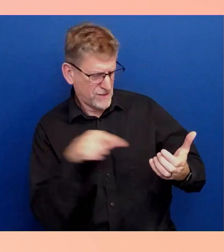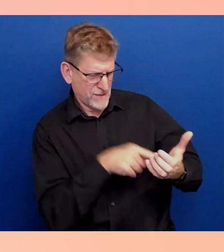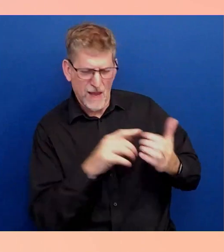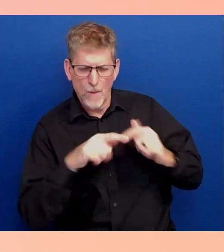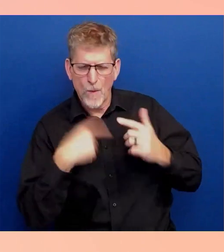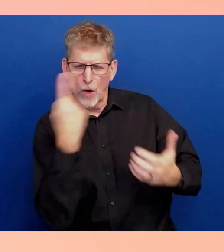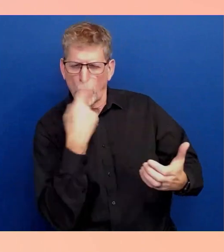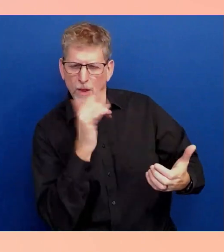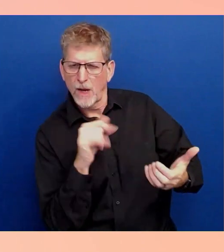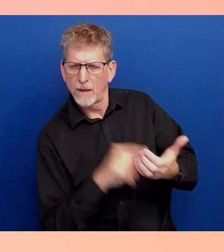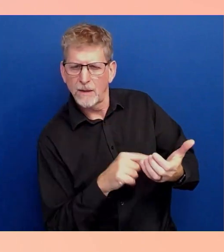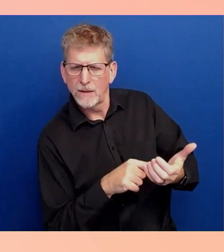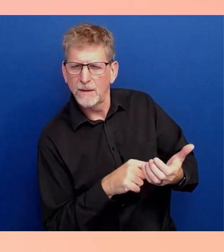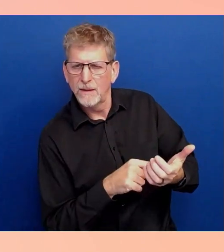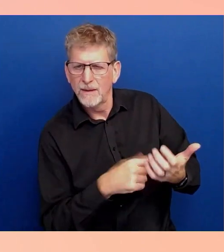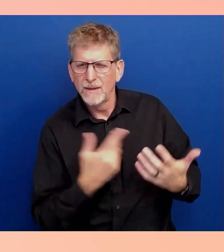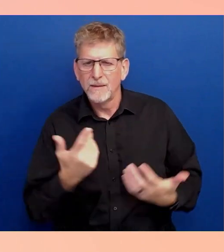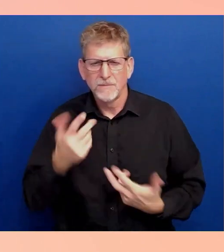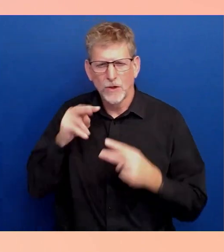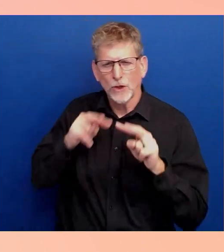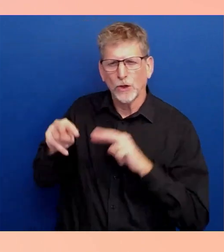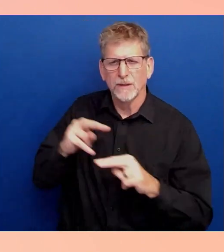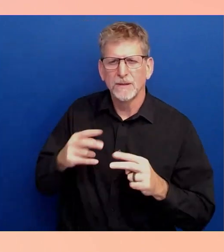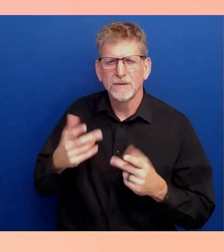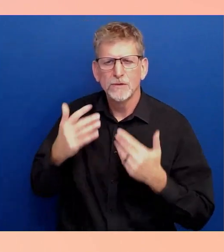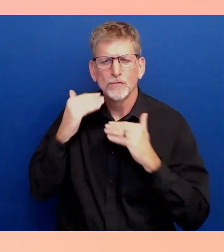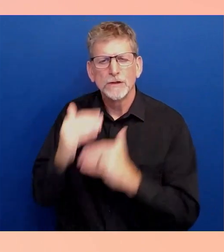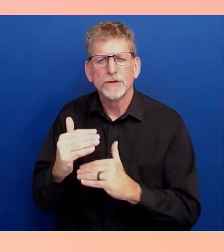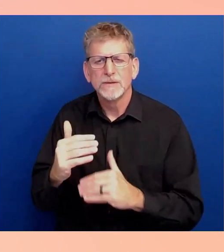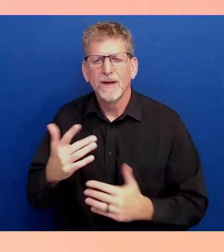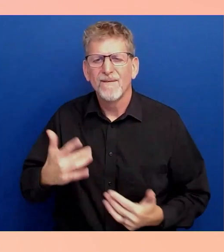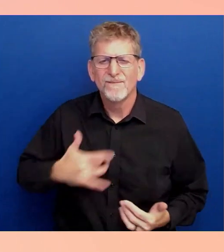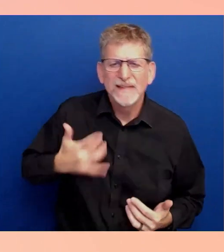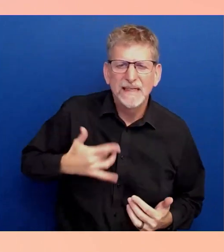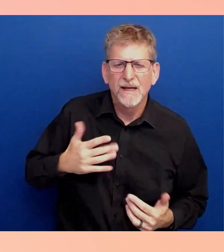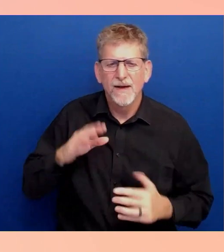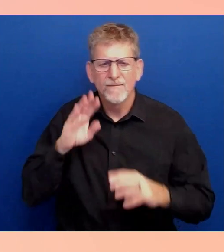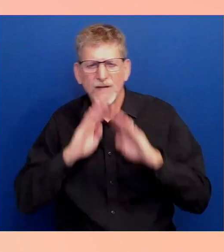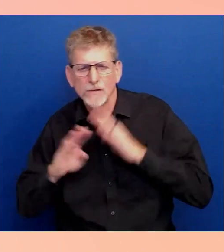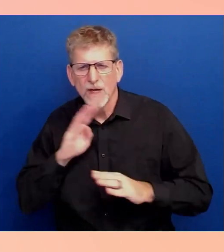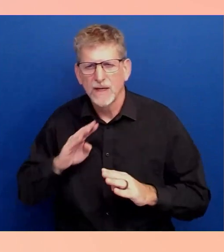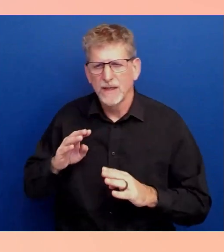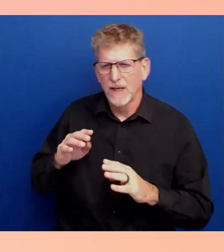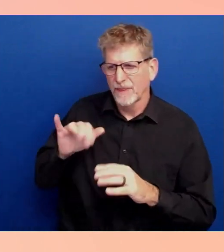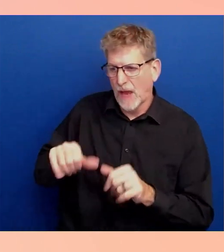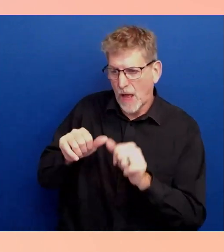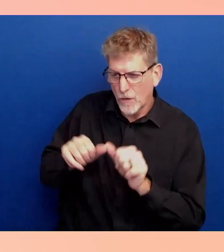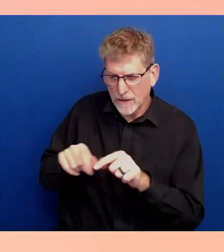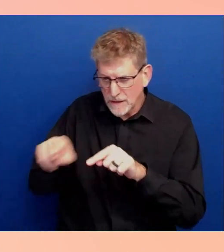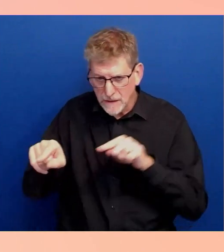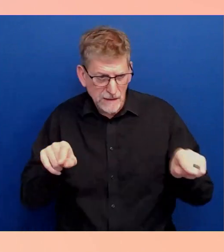areas causing pain points that were previously unknown. The ideas I presented here today have allowed